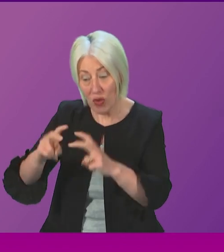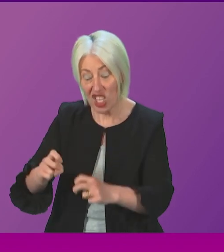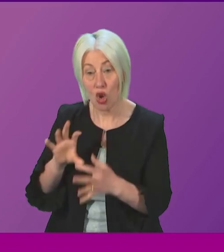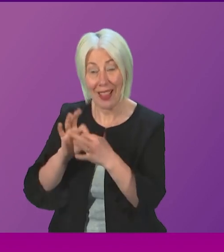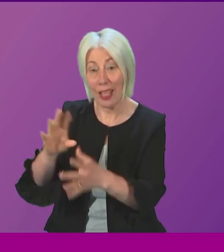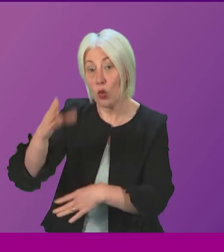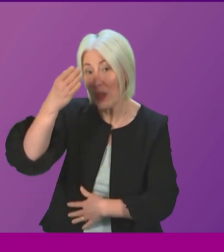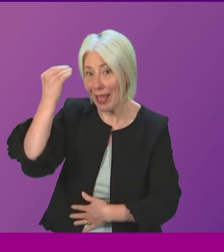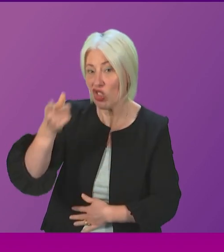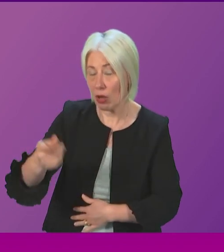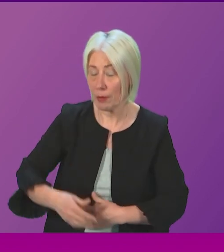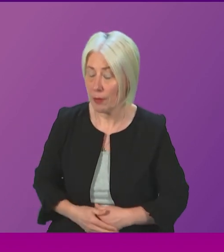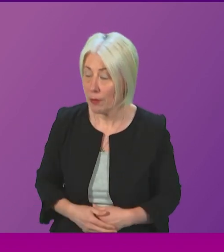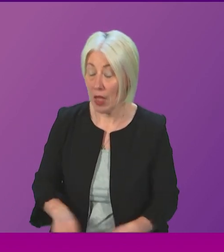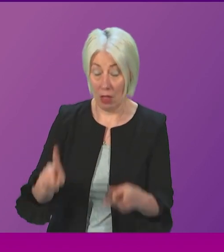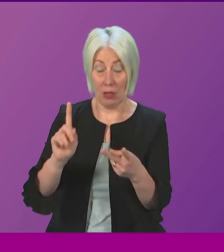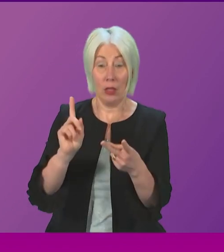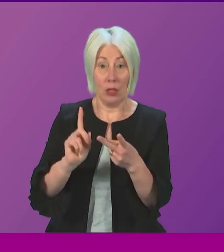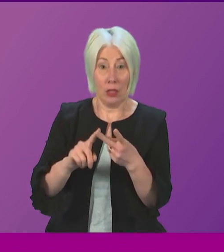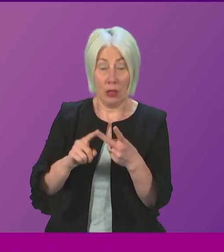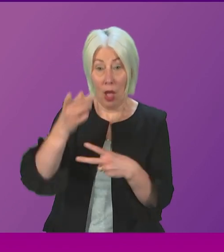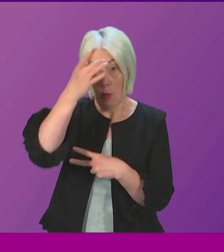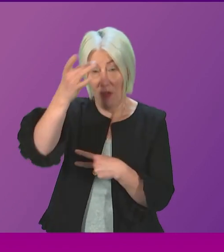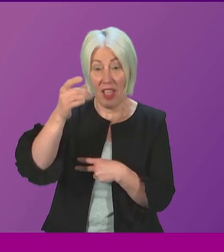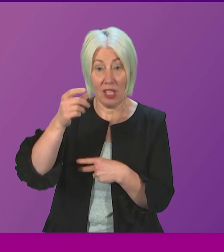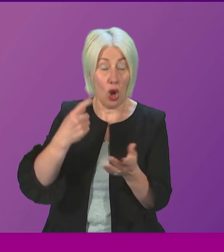The second issue that Professor Ritchie was absolutely right to raise was diagnosis rates.